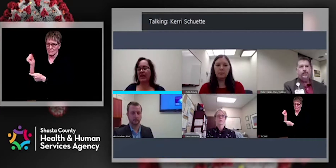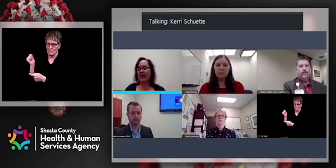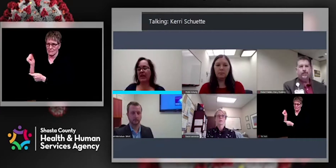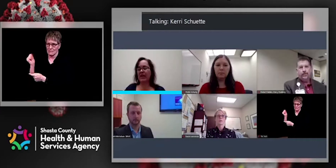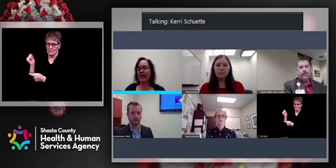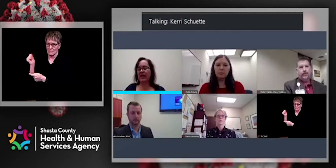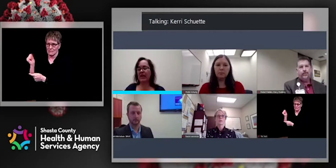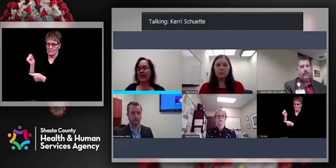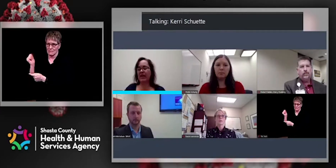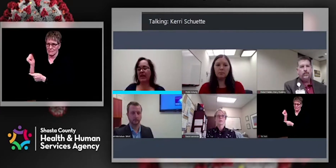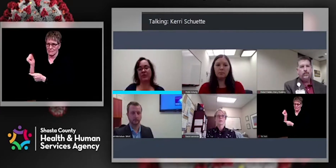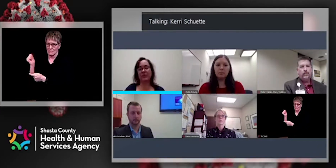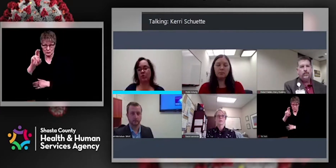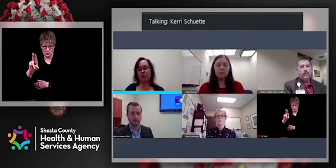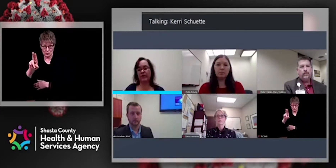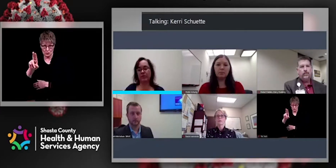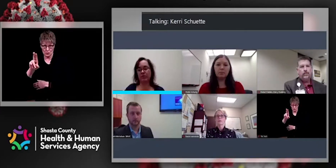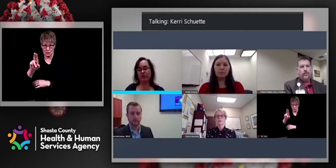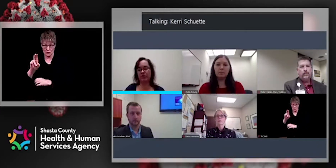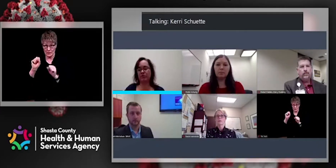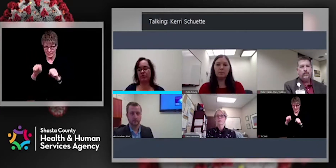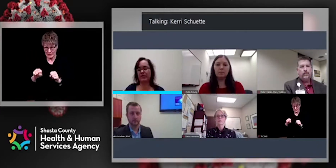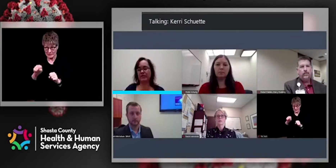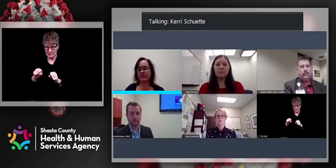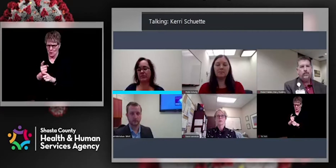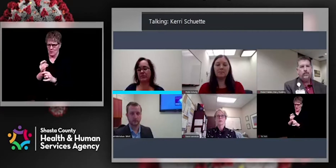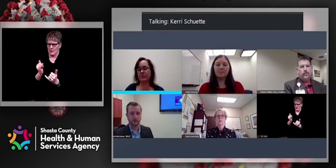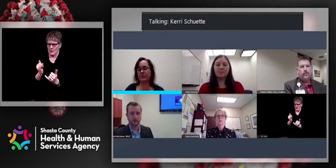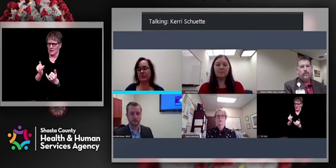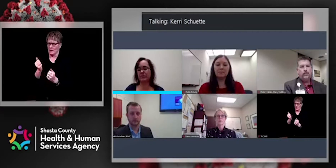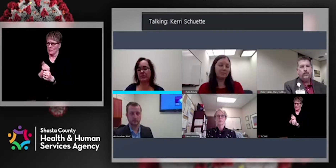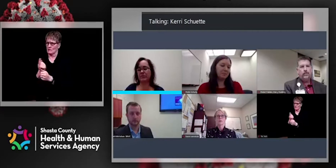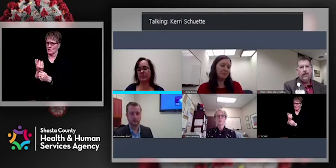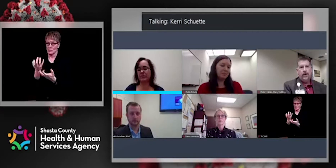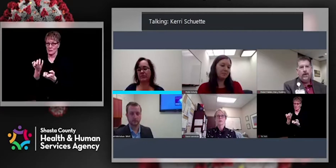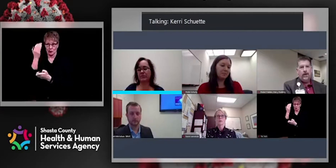of you know, has suddenly become a very important number shared with us by the state on a daily